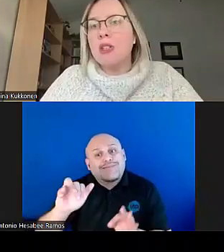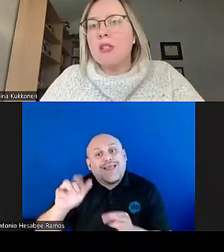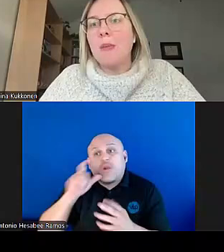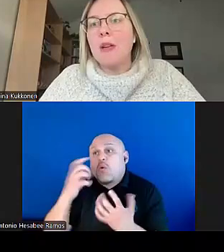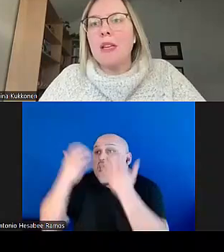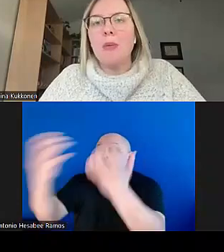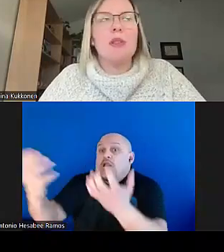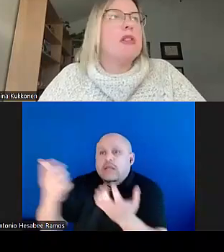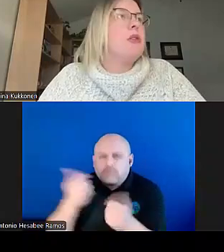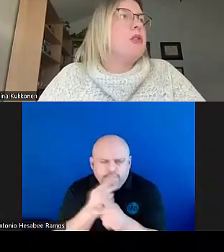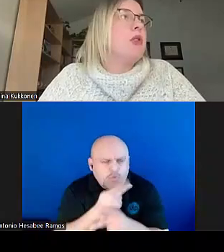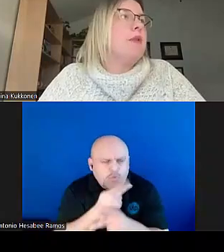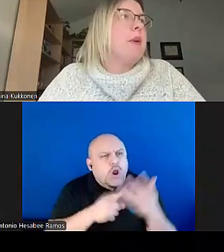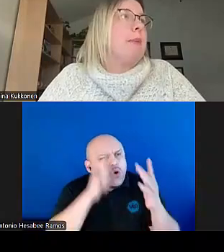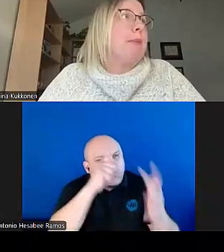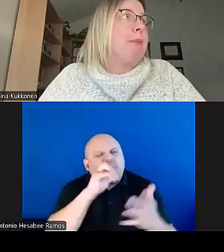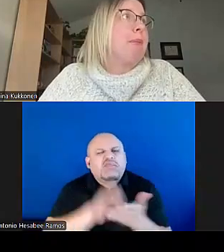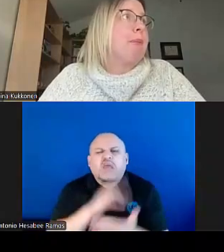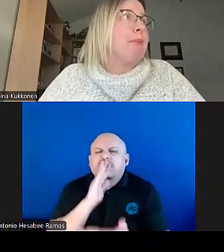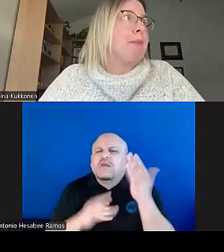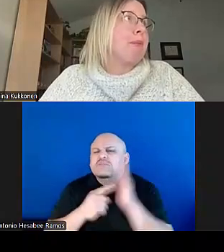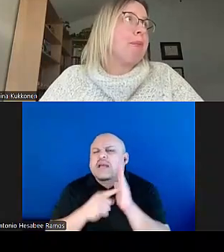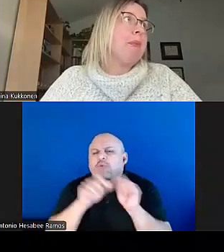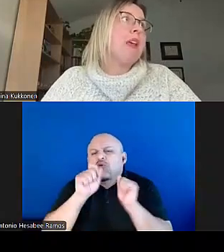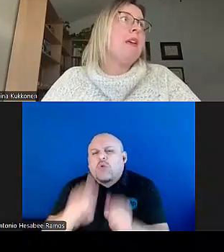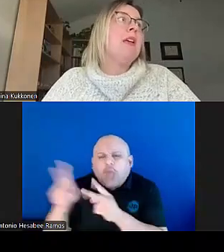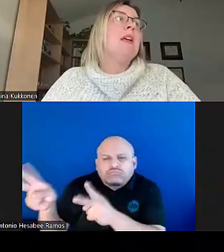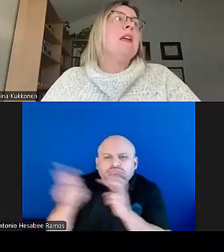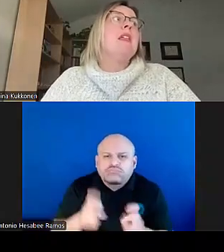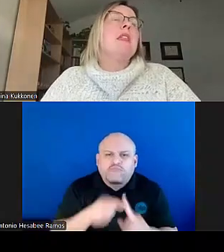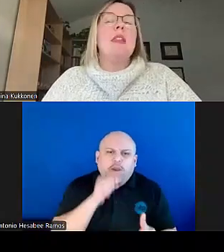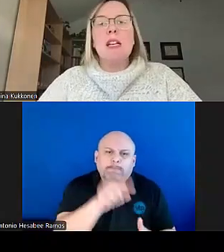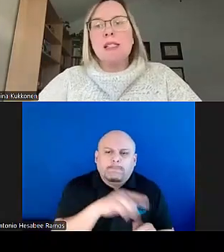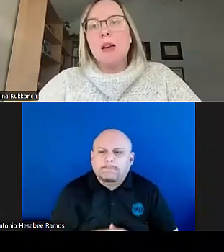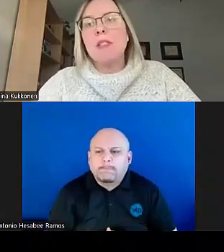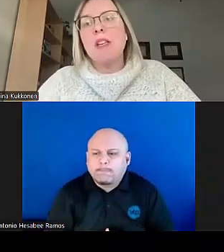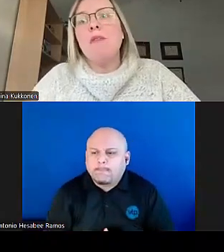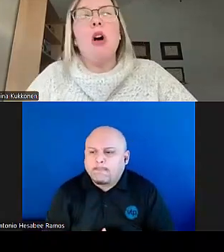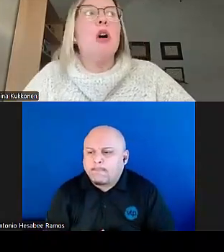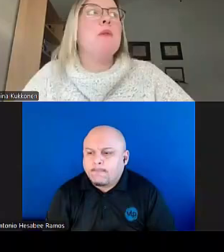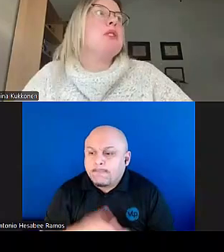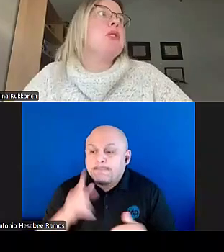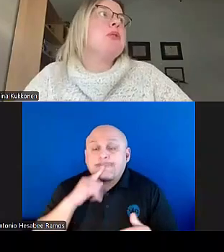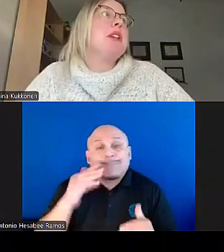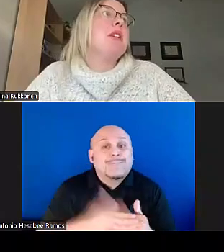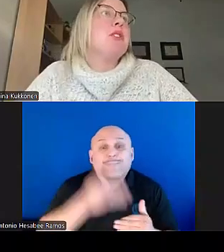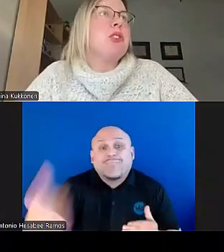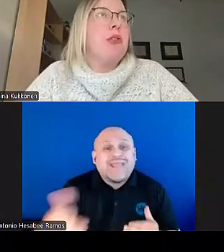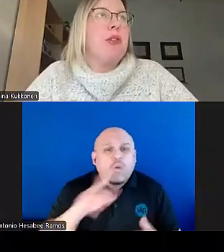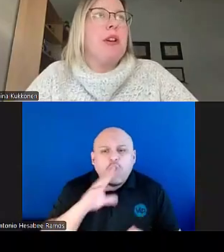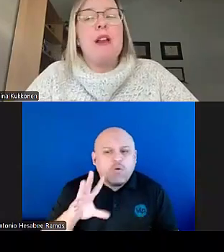just some examples that you can draw from. The next steps involve choosing an art genre